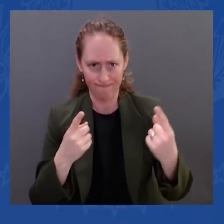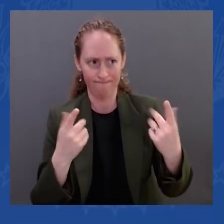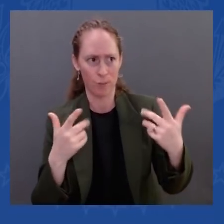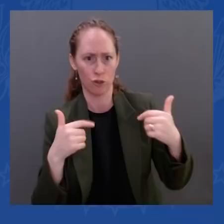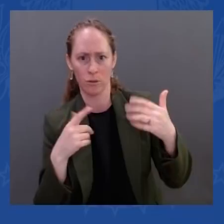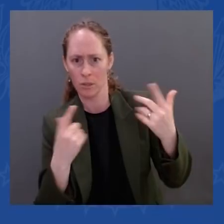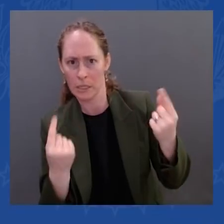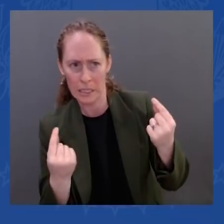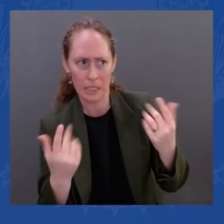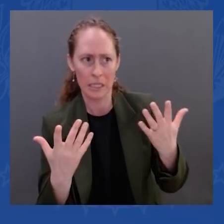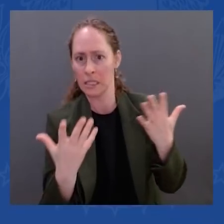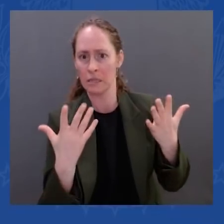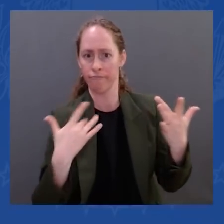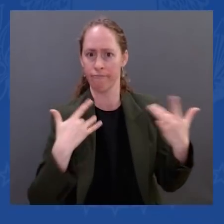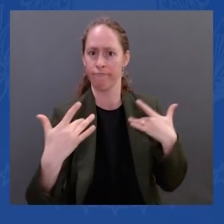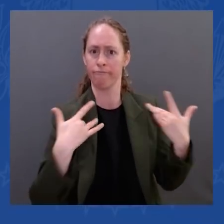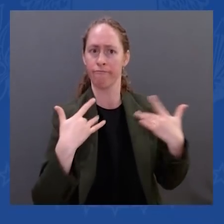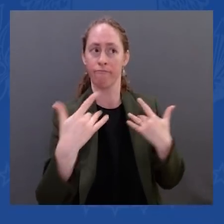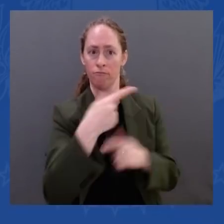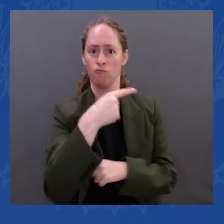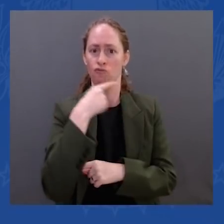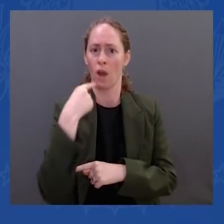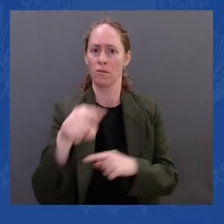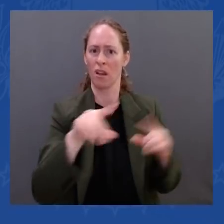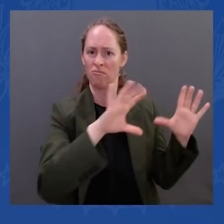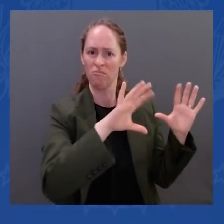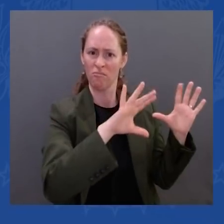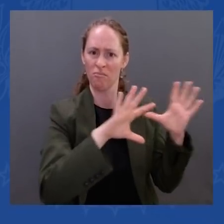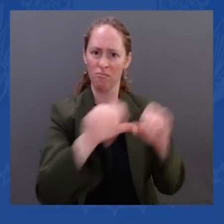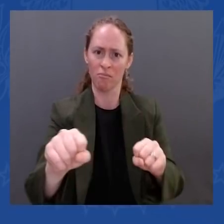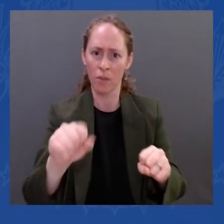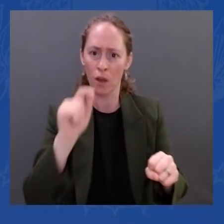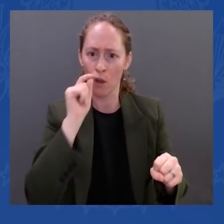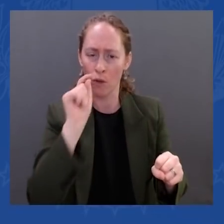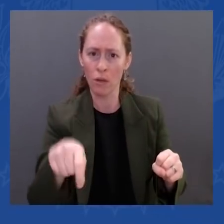at next year's G7 Summit I hope we can demonstrate